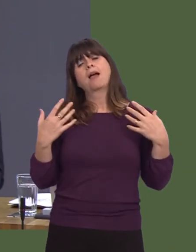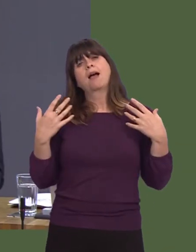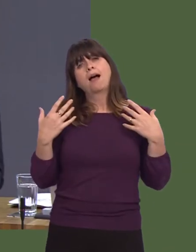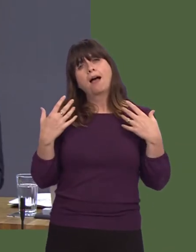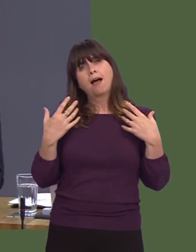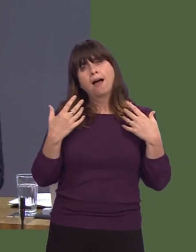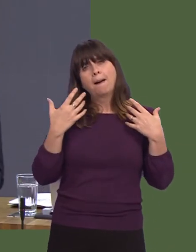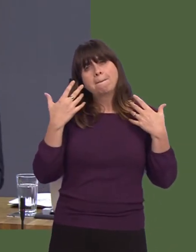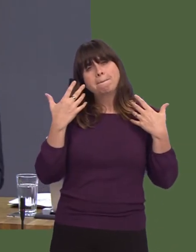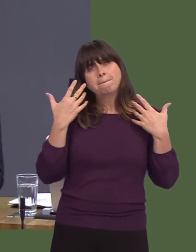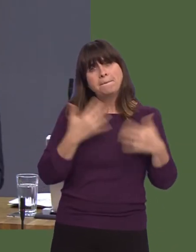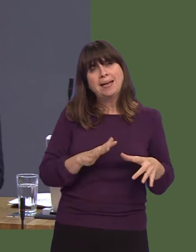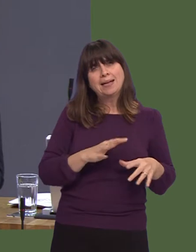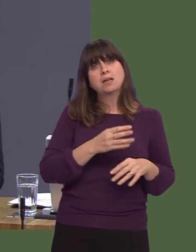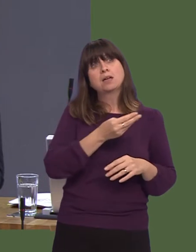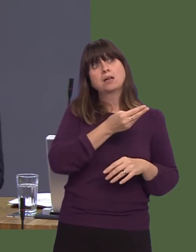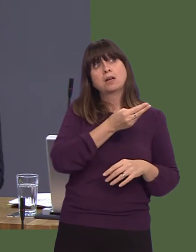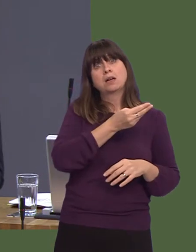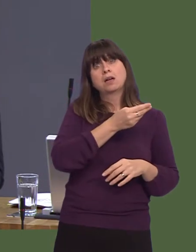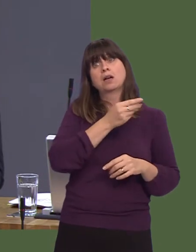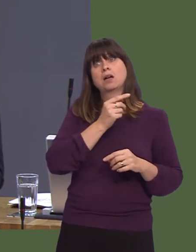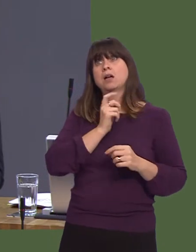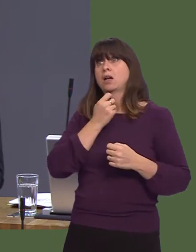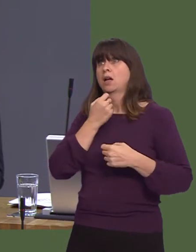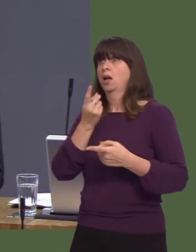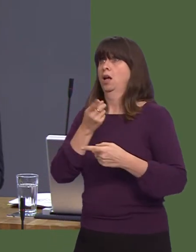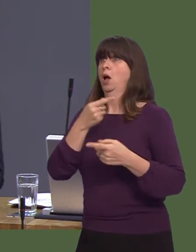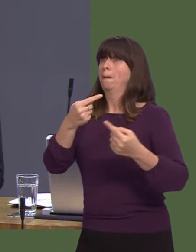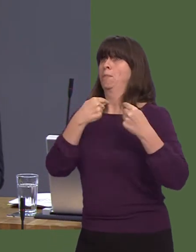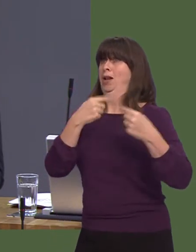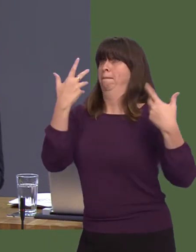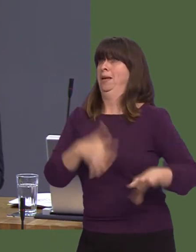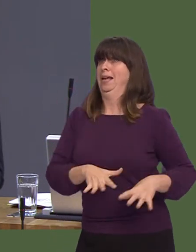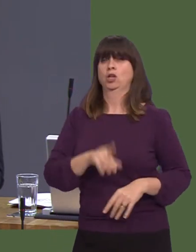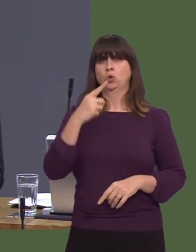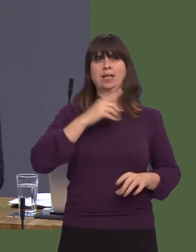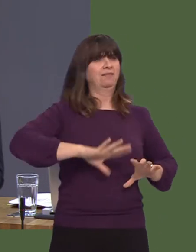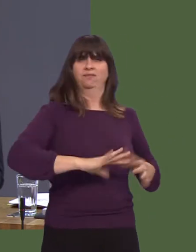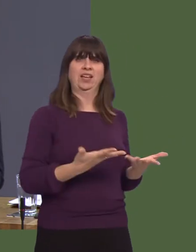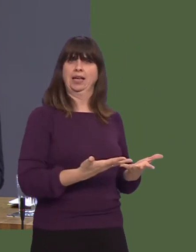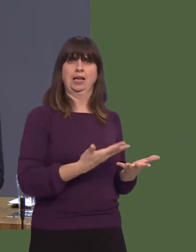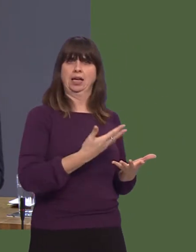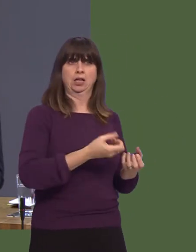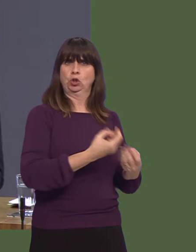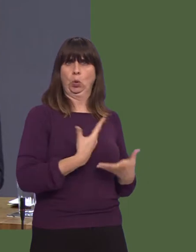allegations about bullying, which you have denied, yet you've said that there were issues